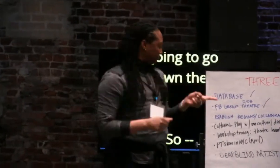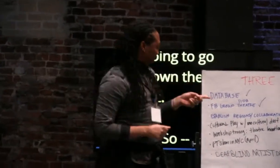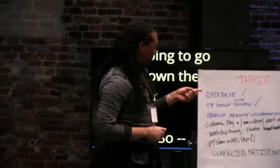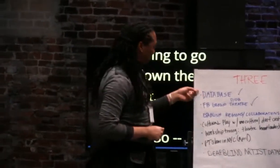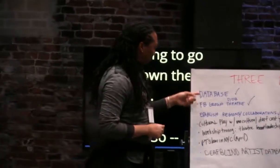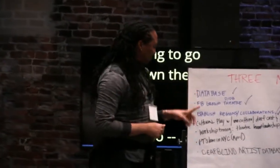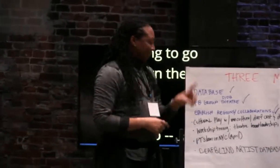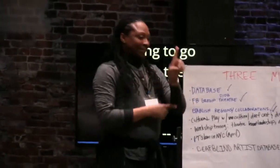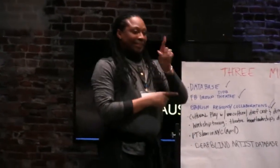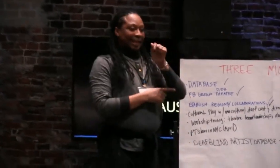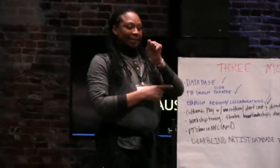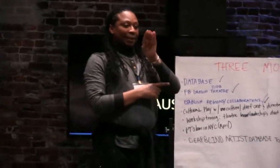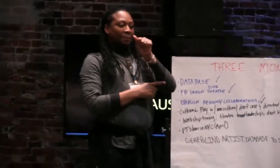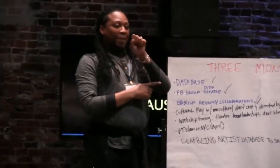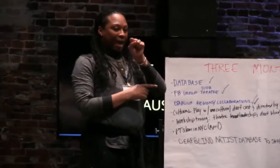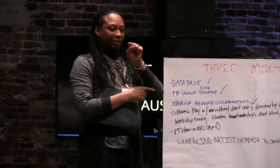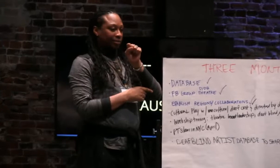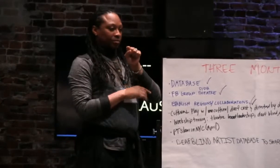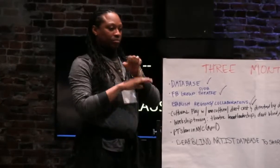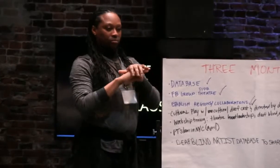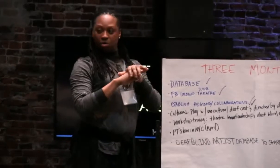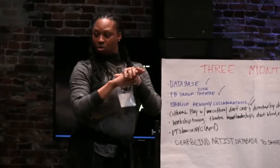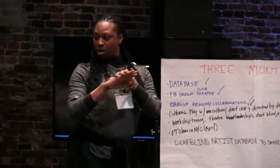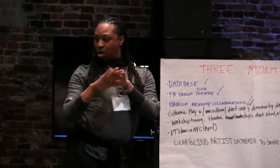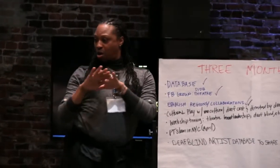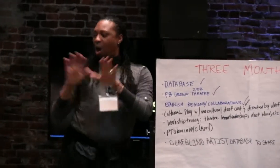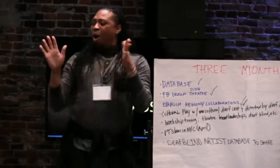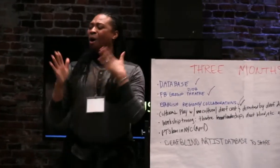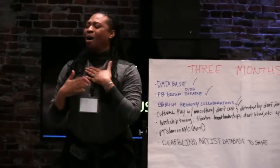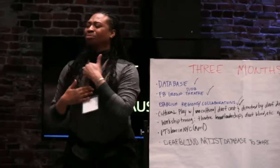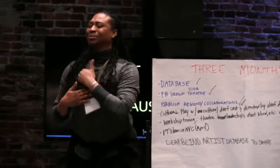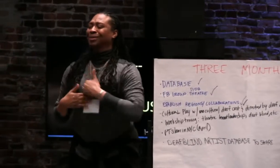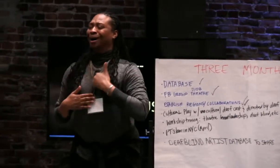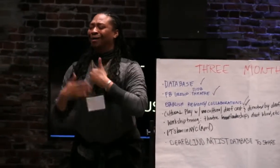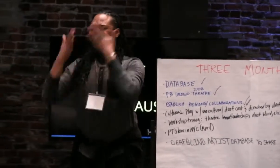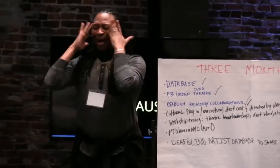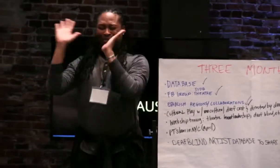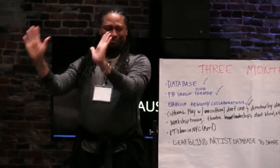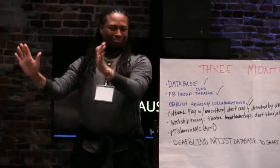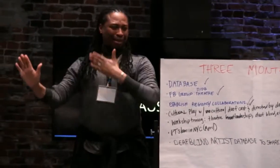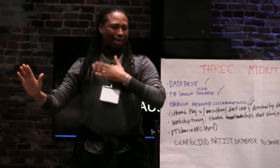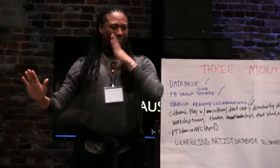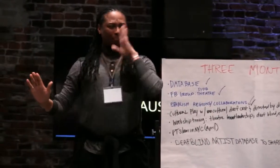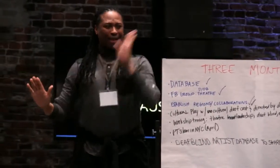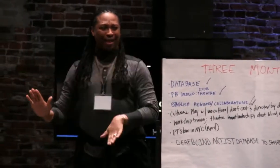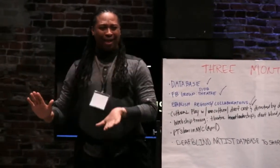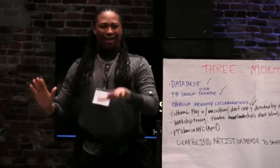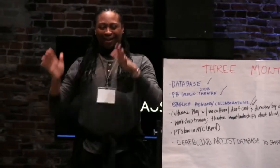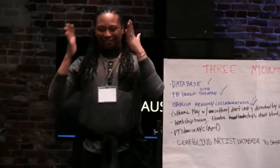So among our three month goals are to establish... Oh, my bad, okay. I'm sorry, I'll open up.